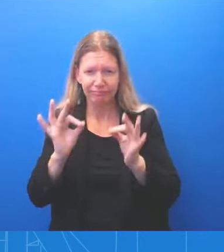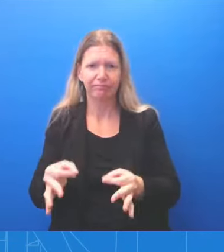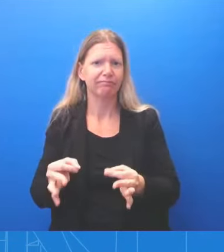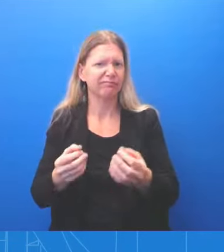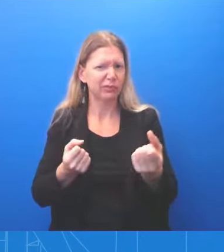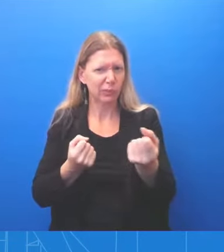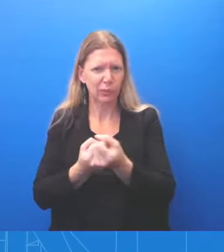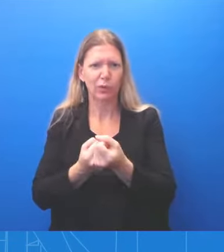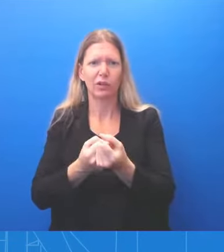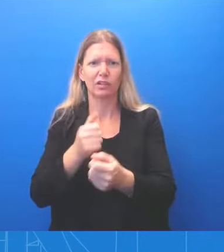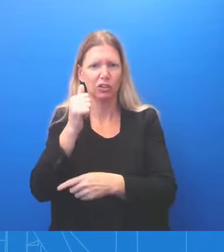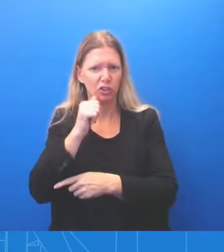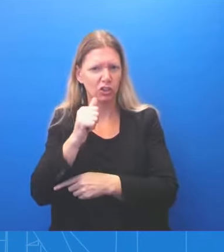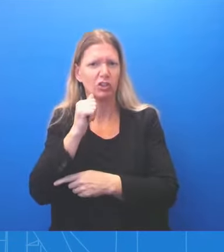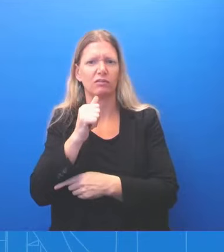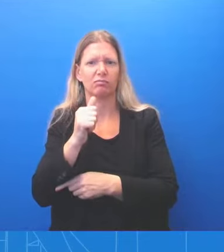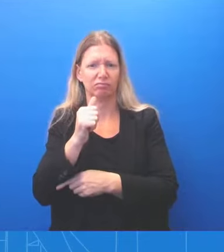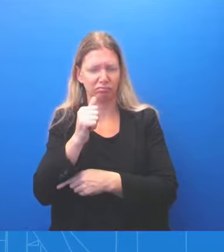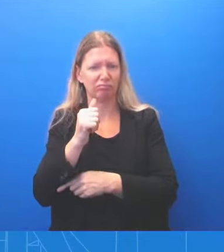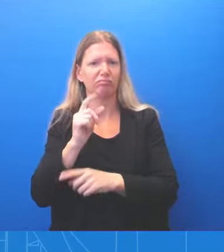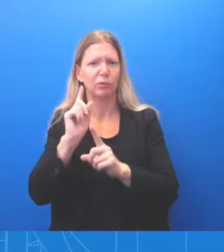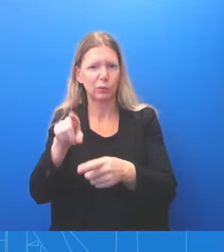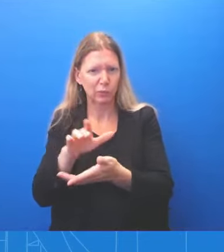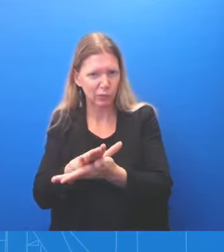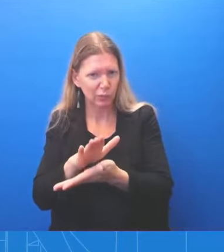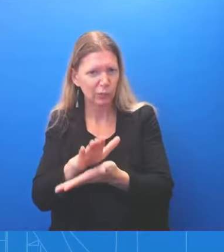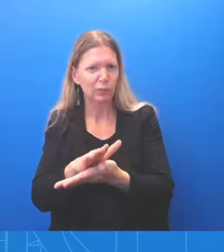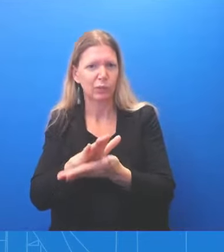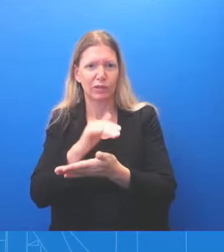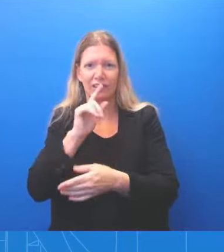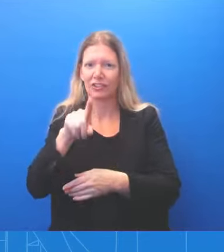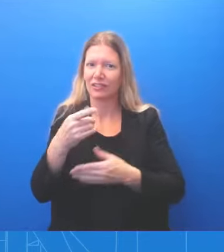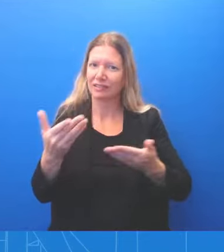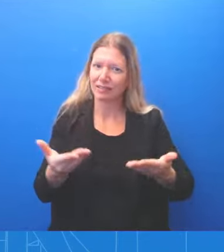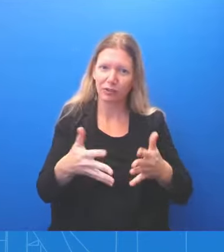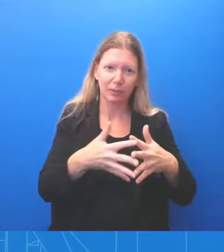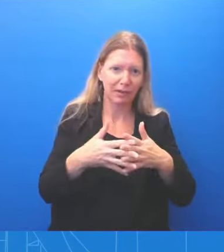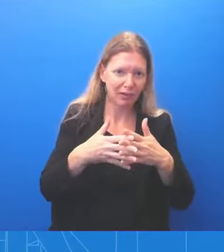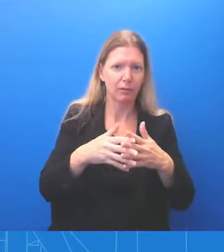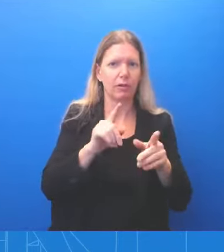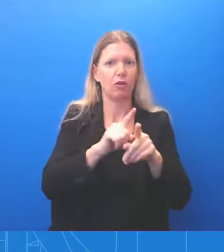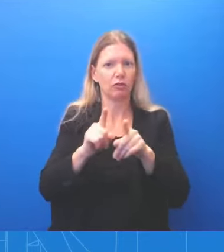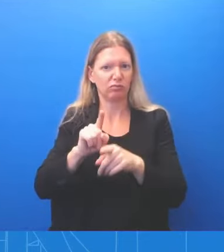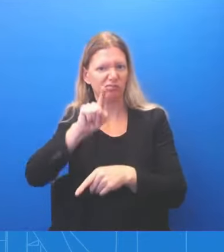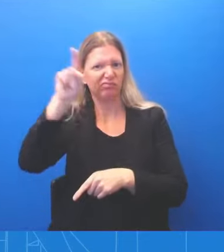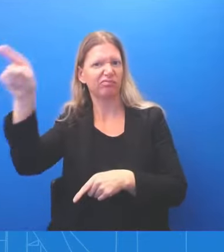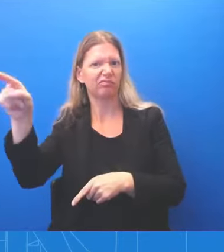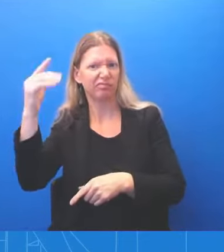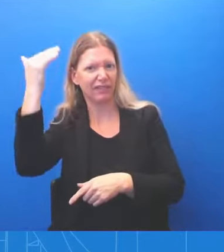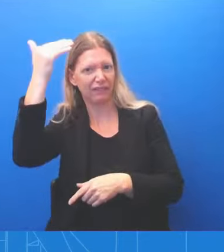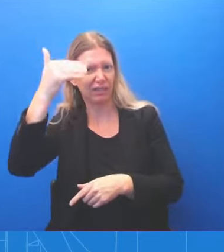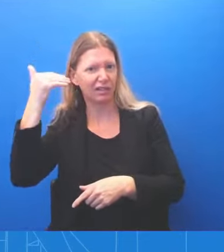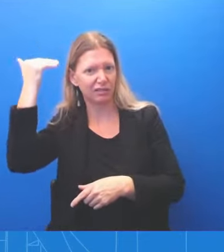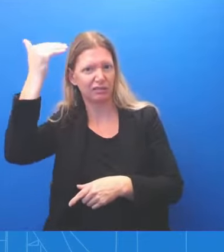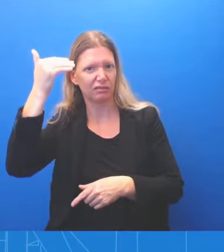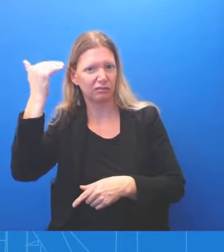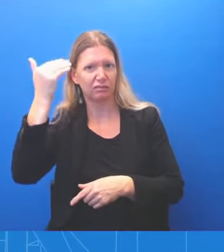again, not just here but also in Afghanistan. We are going to make that very clear as we --